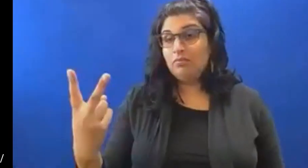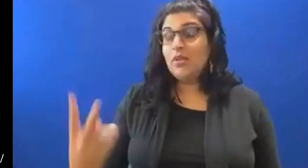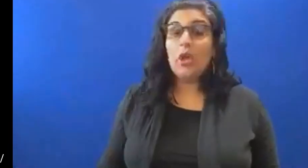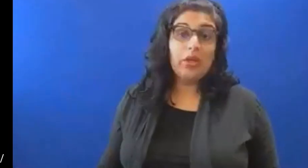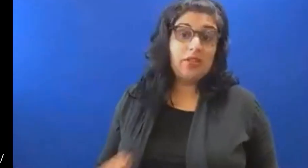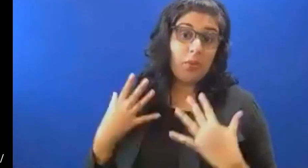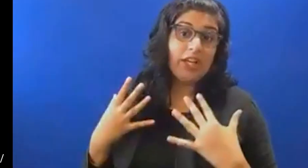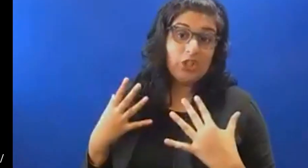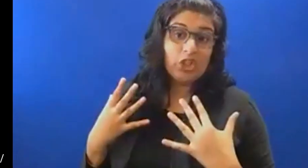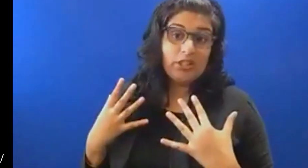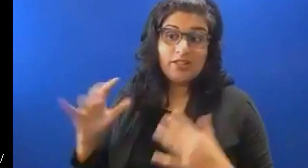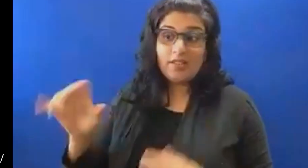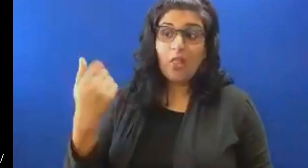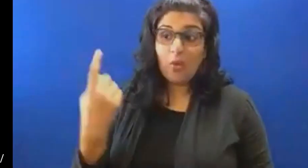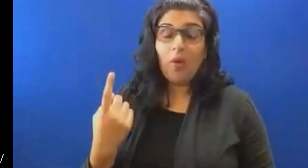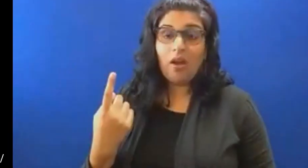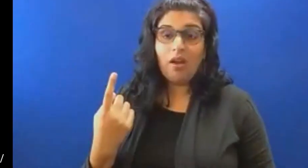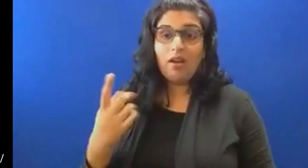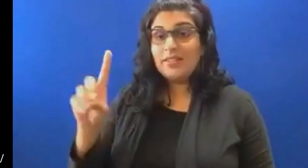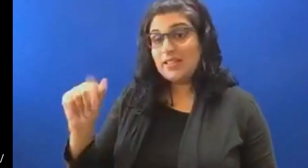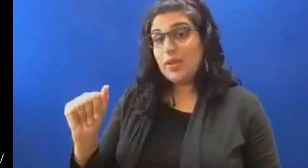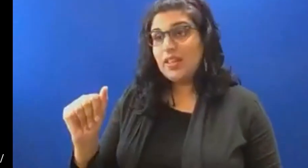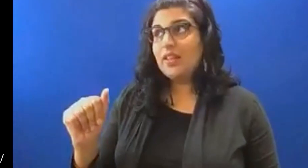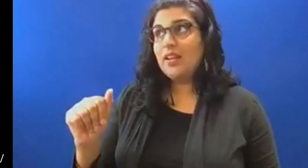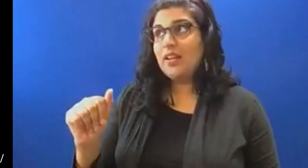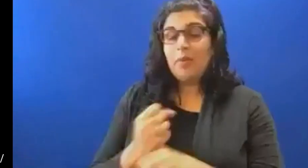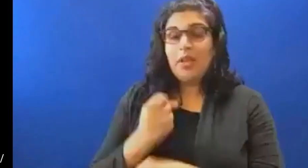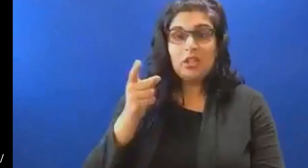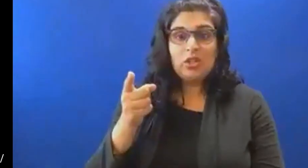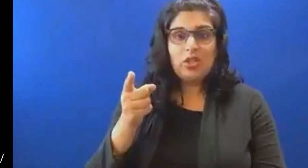say that disability somehow makes you a superhuman,